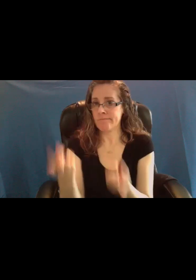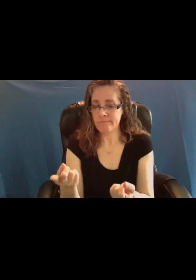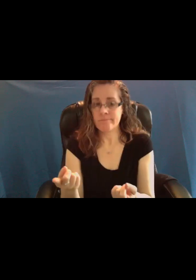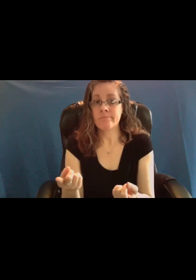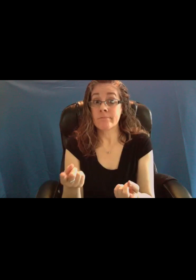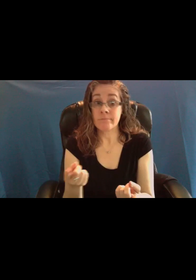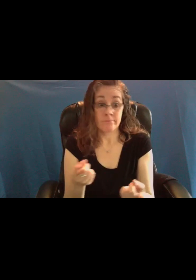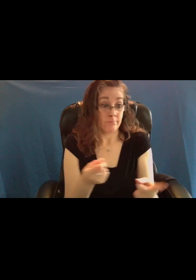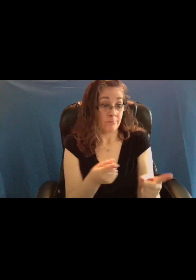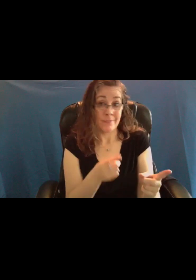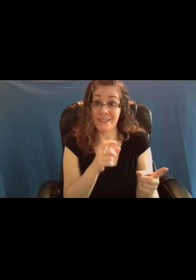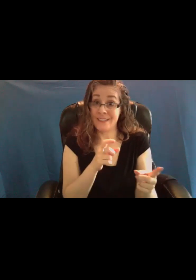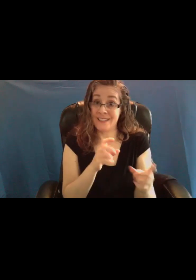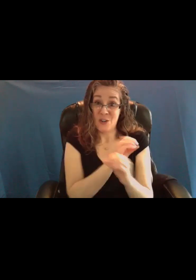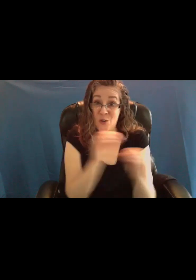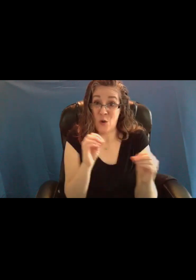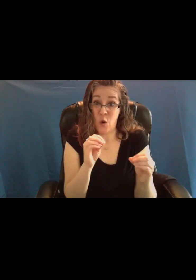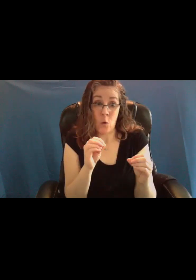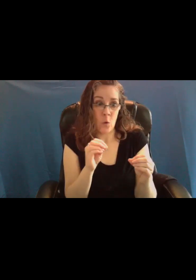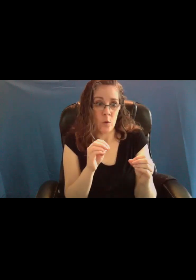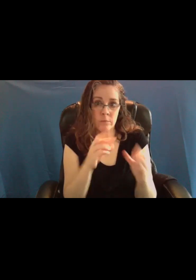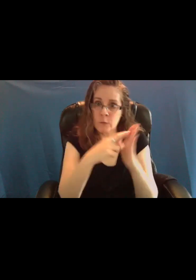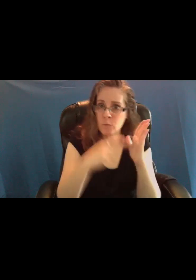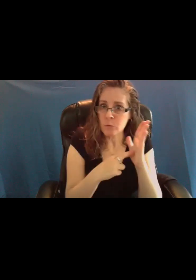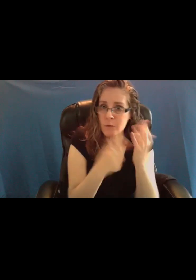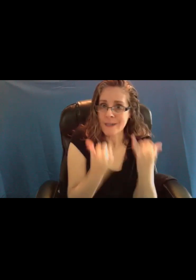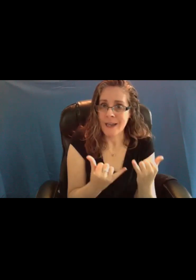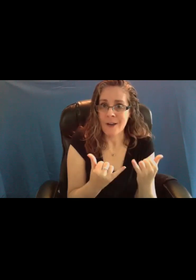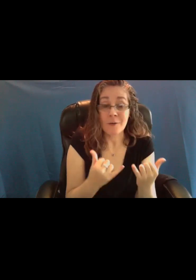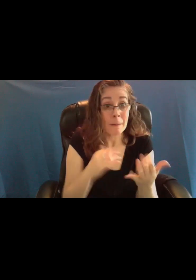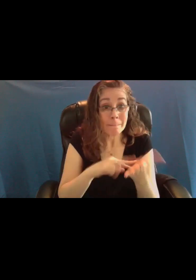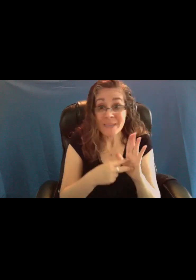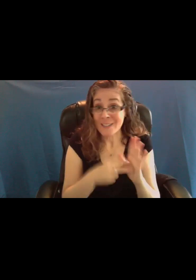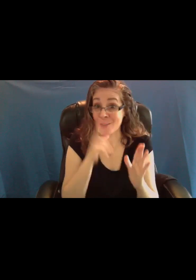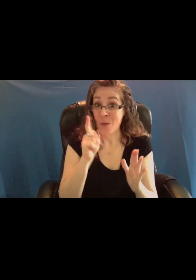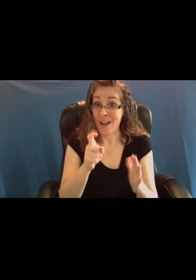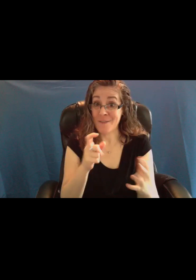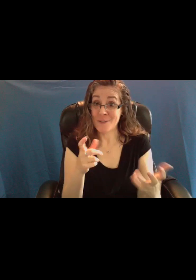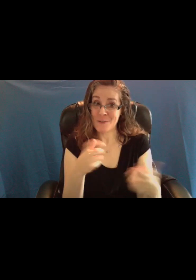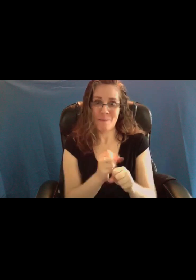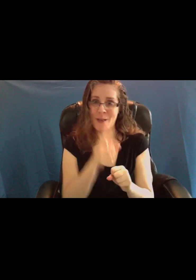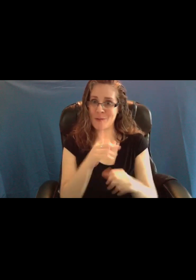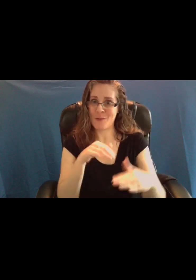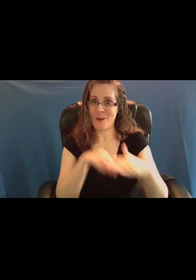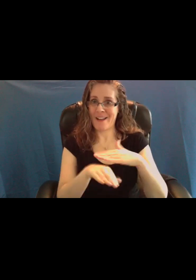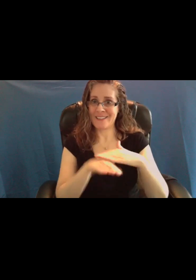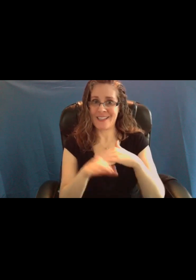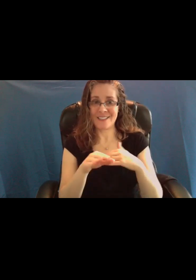of a specific regulation doesn't serve as a basis for noncompliance with a statute's requirements. So this really means